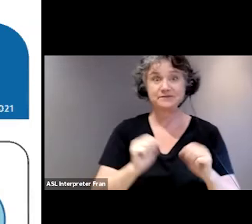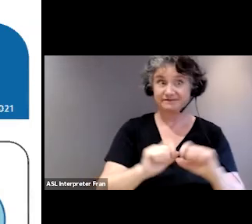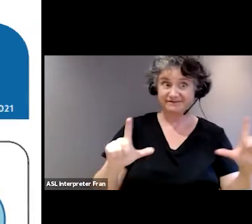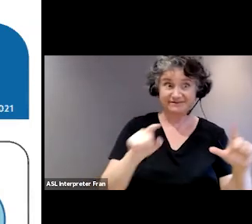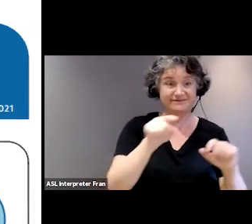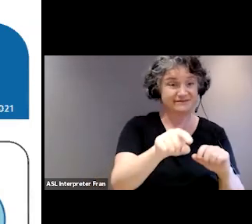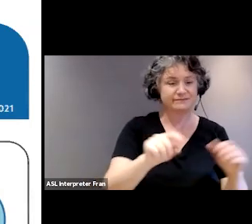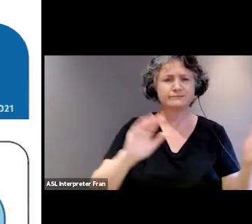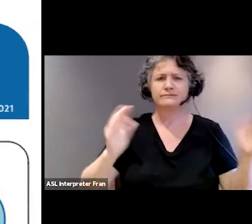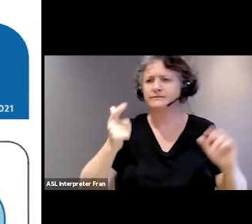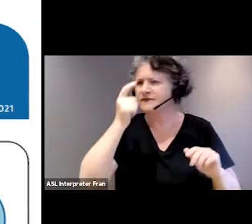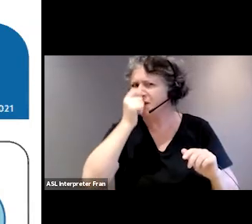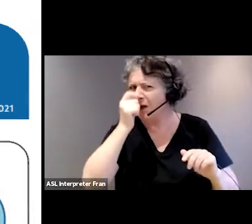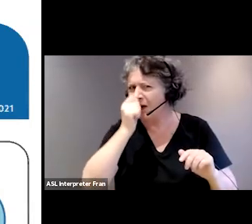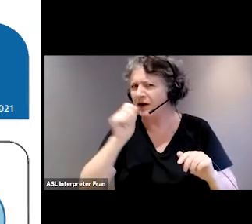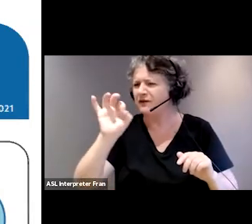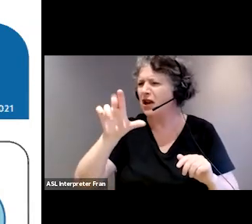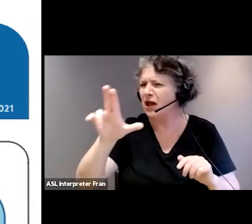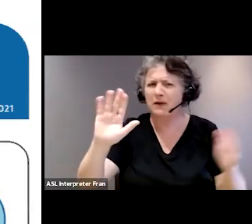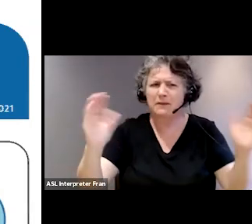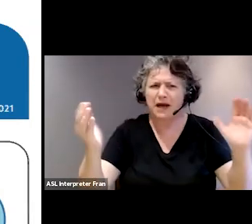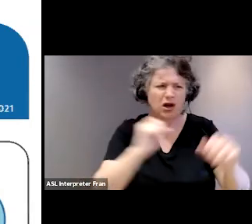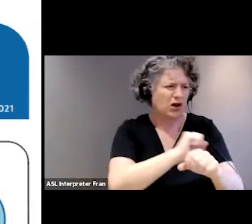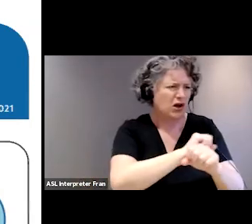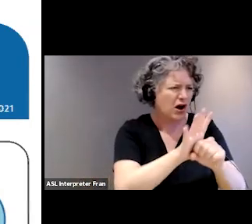on the same day, those side effects may be slightly increased, but again should